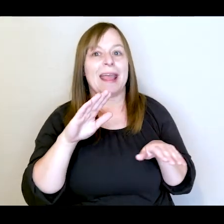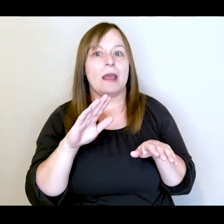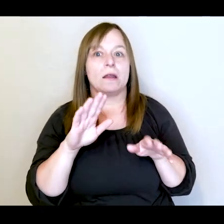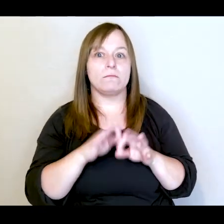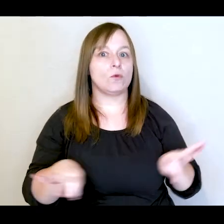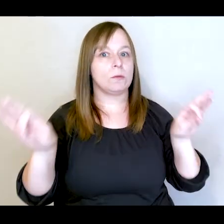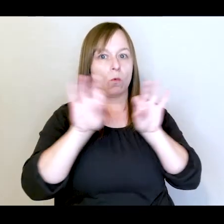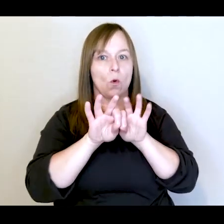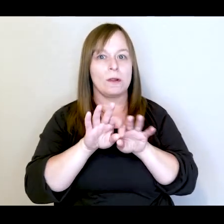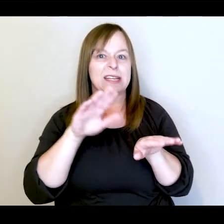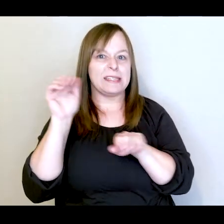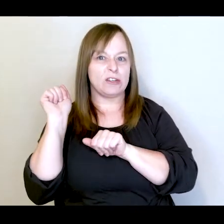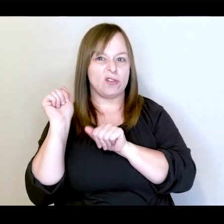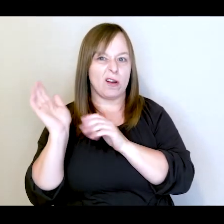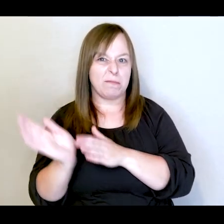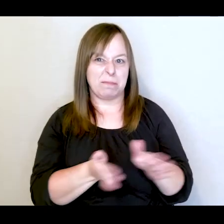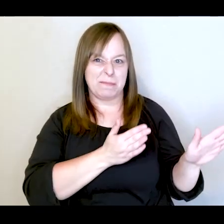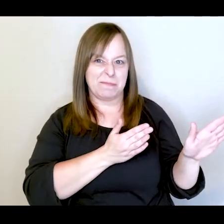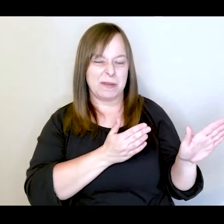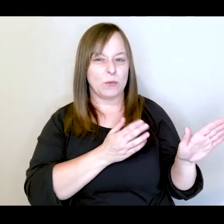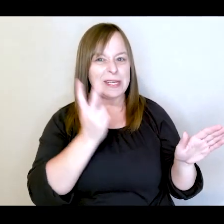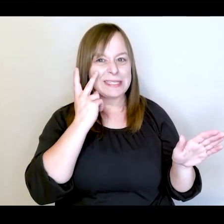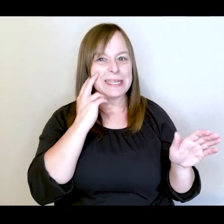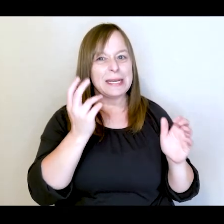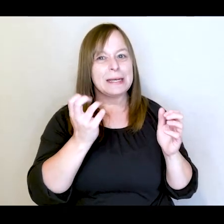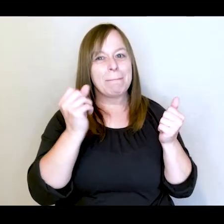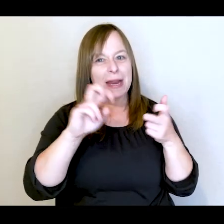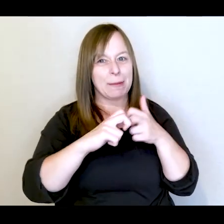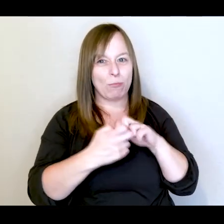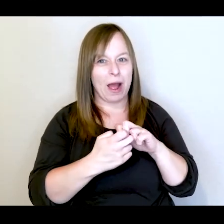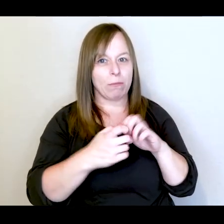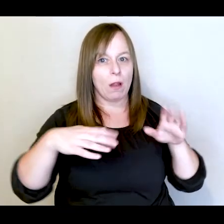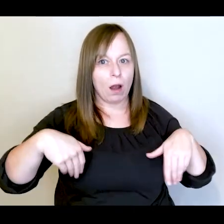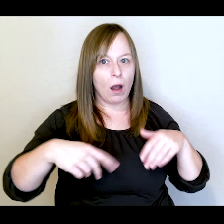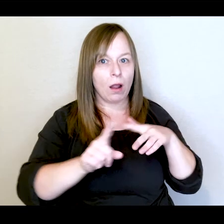planning process and we see a lot of violations there not only from the